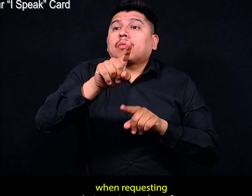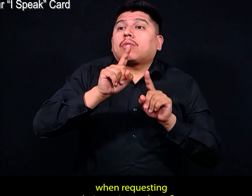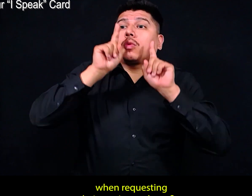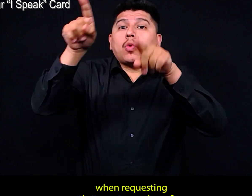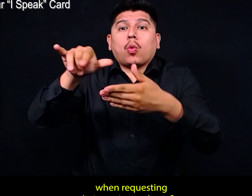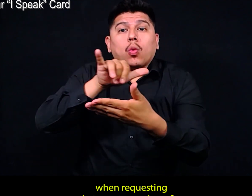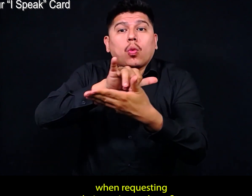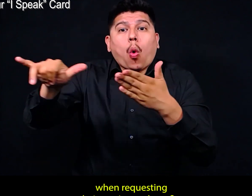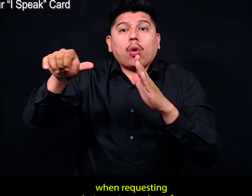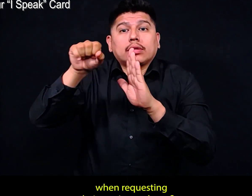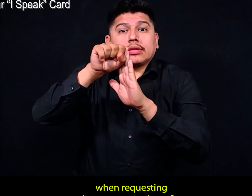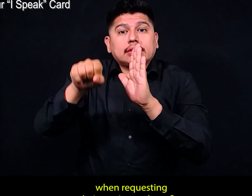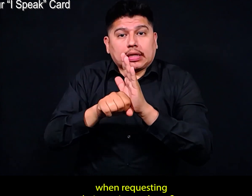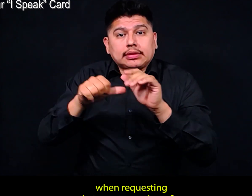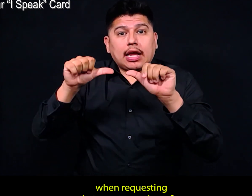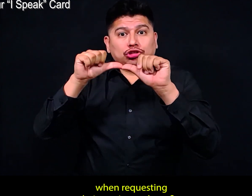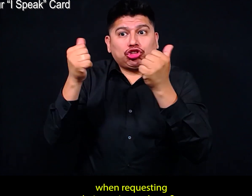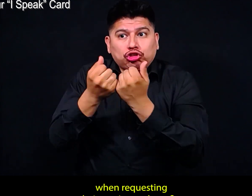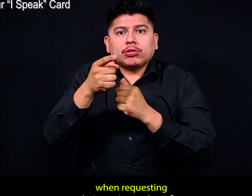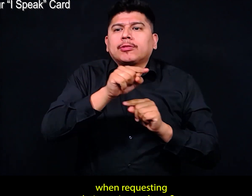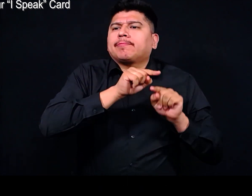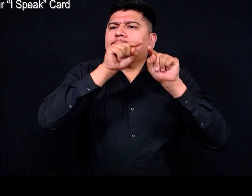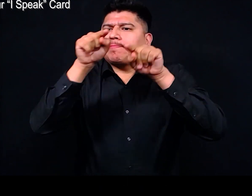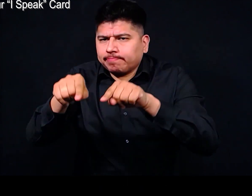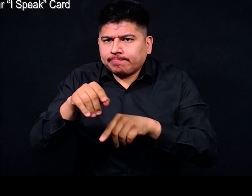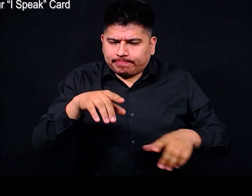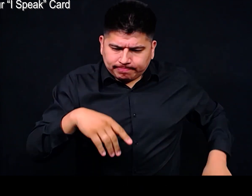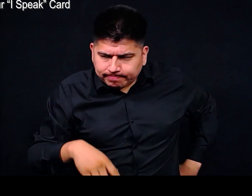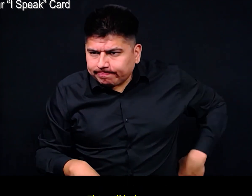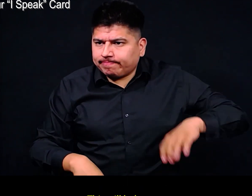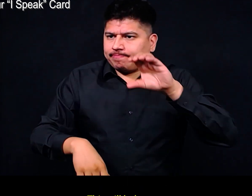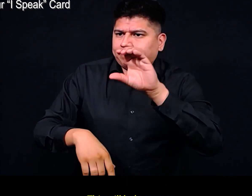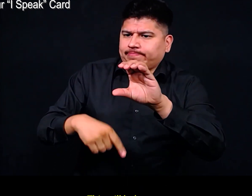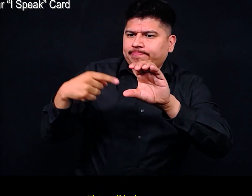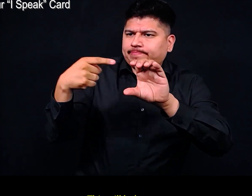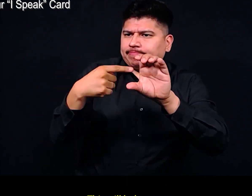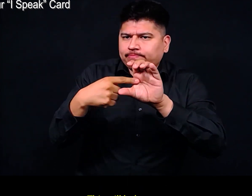when requesting their services or benefits. This will help agency